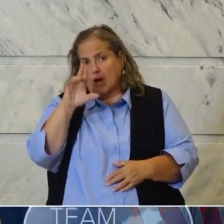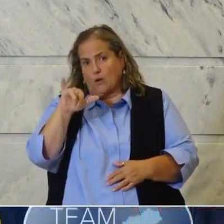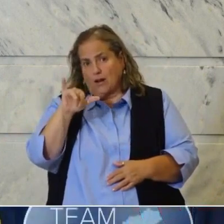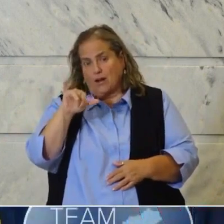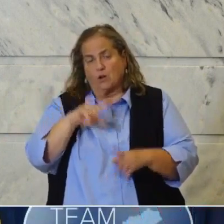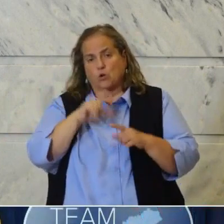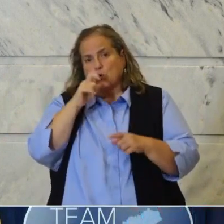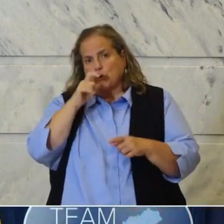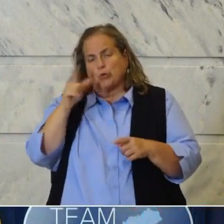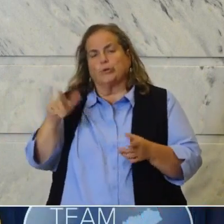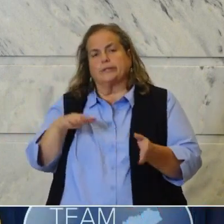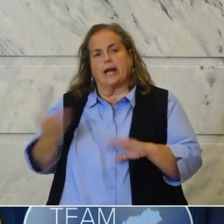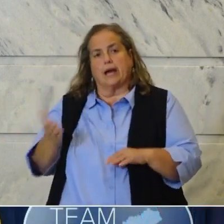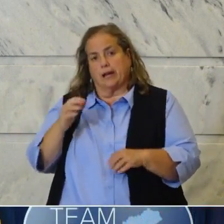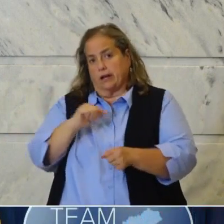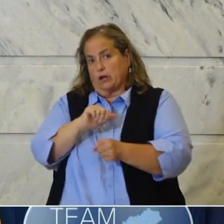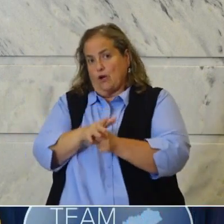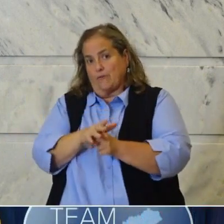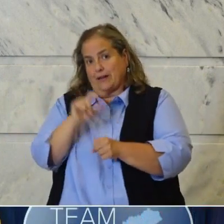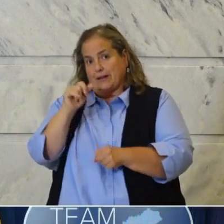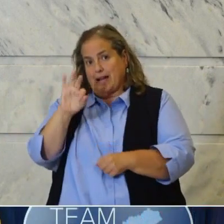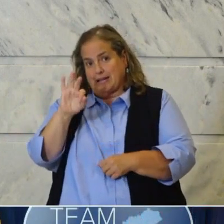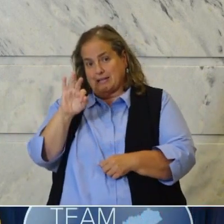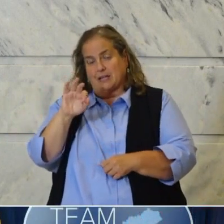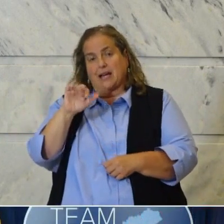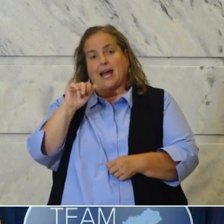Cove in 19 at the age of 56.